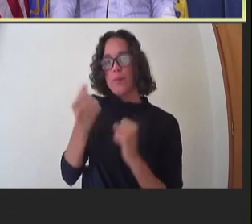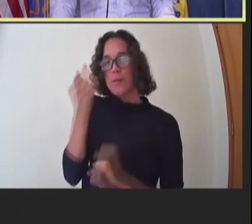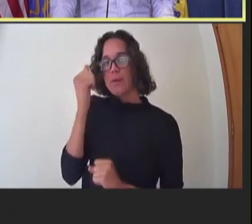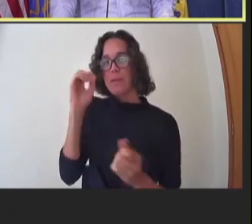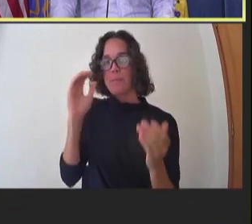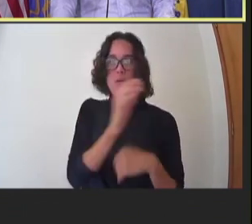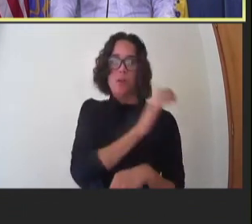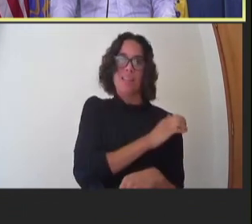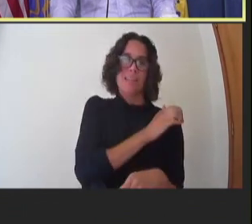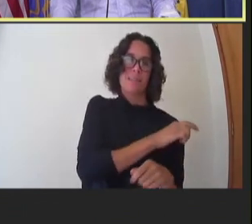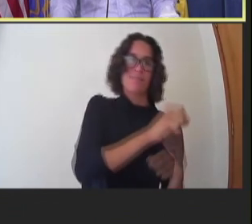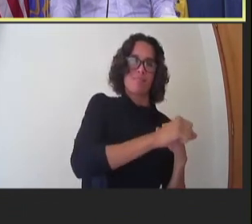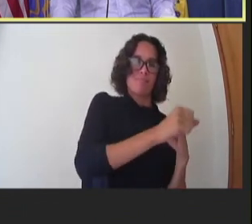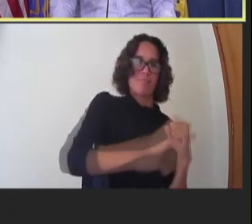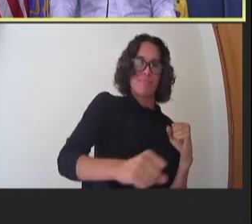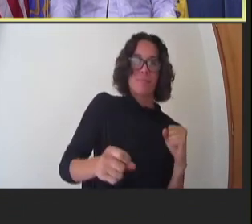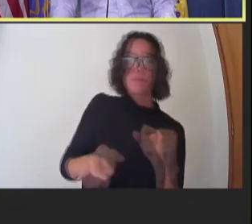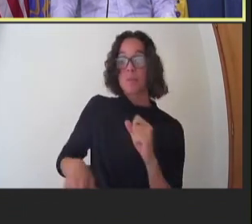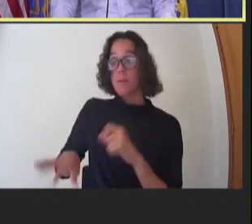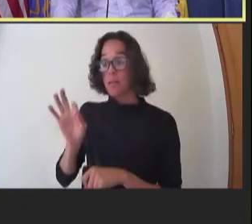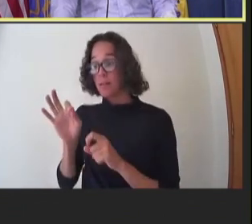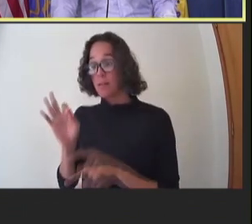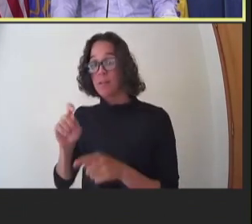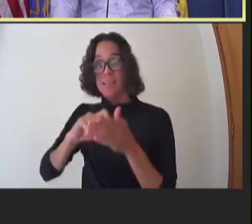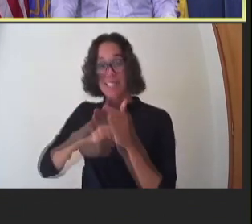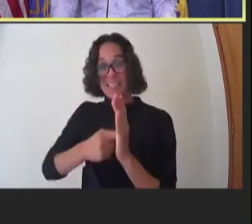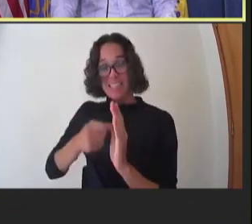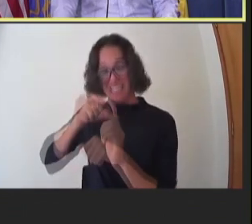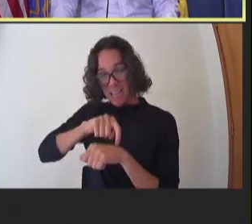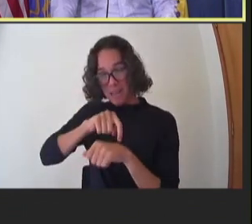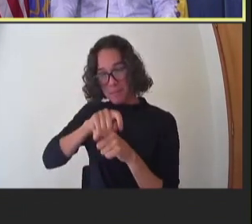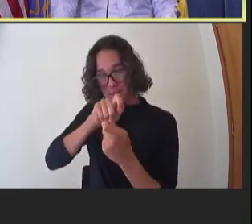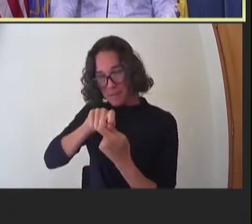able to show that at key points in time, when it's the most challenging to make a forecast,